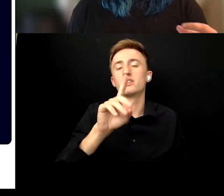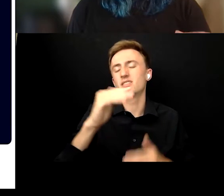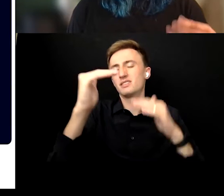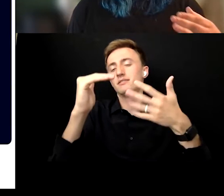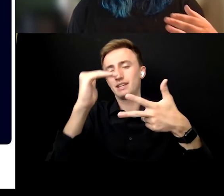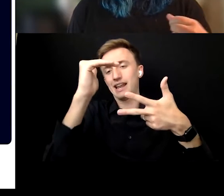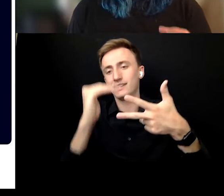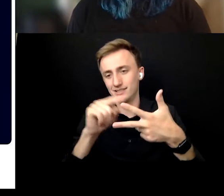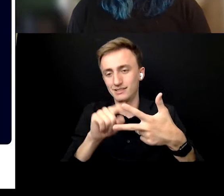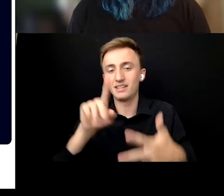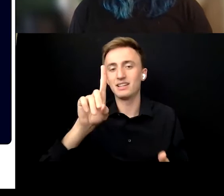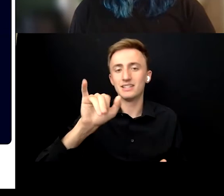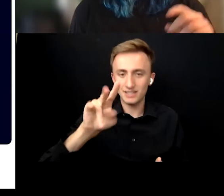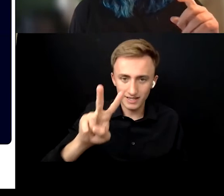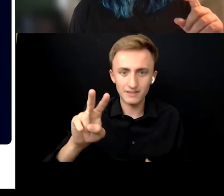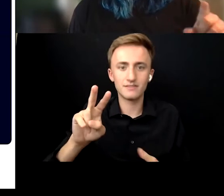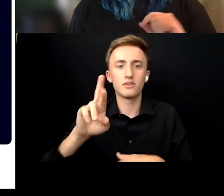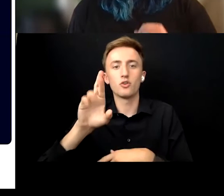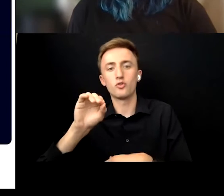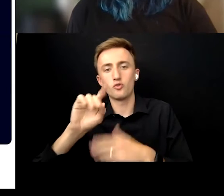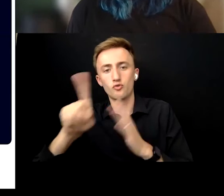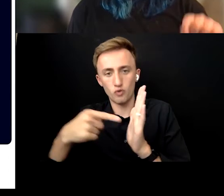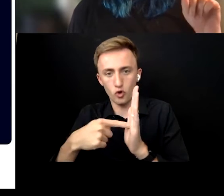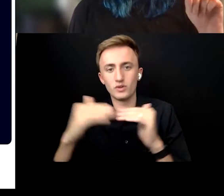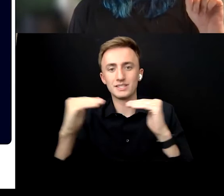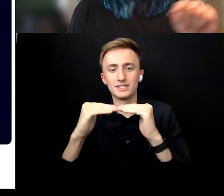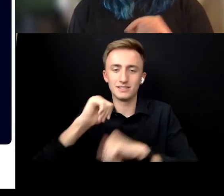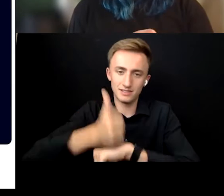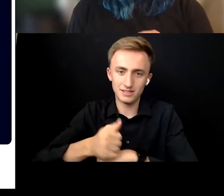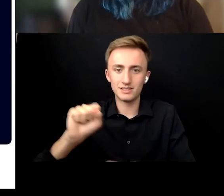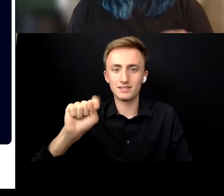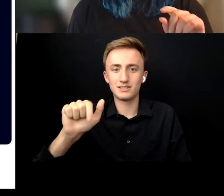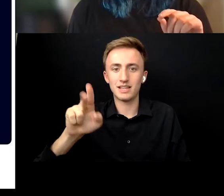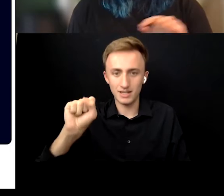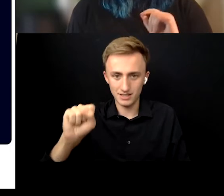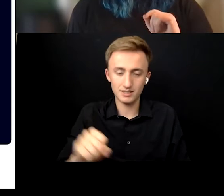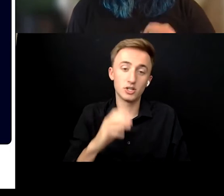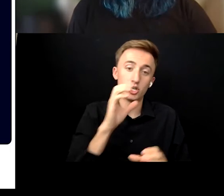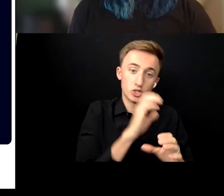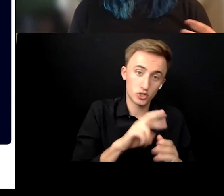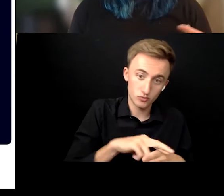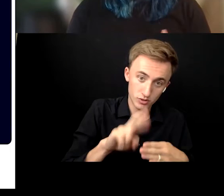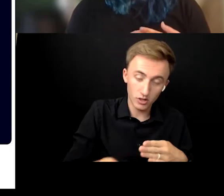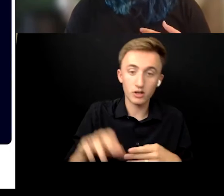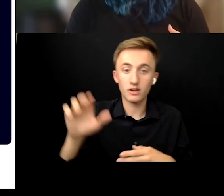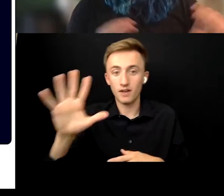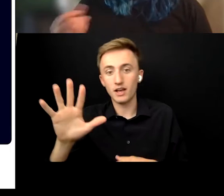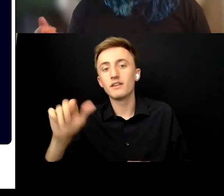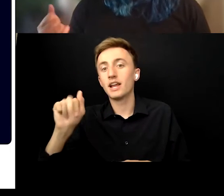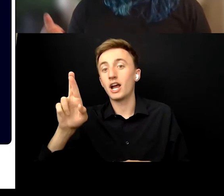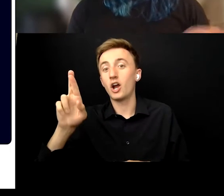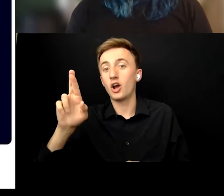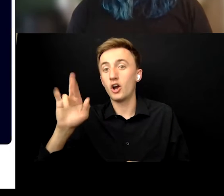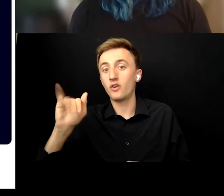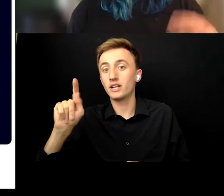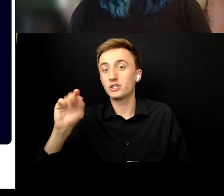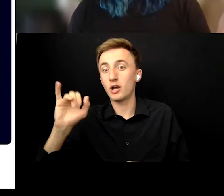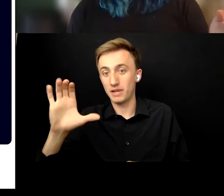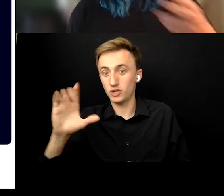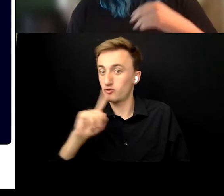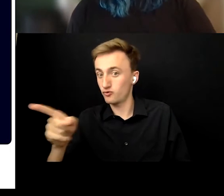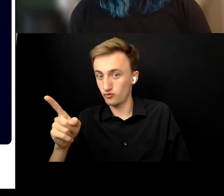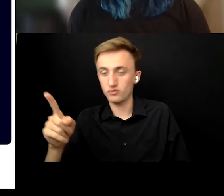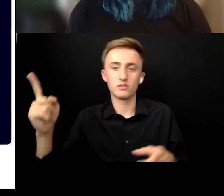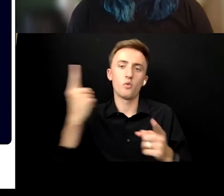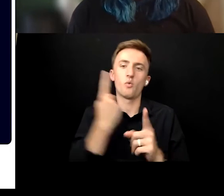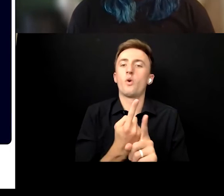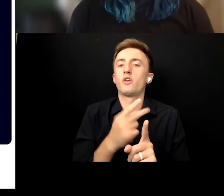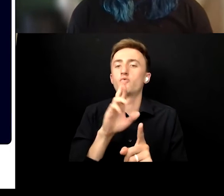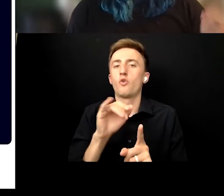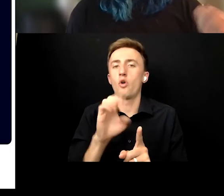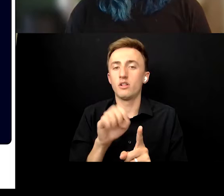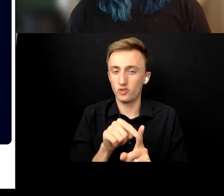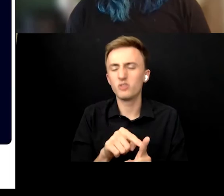div with role set a status. Combined aria-live and aria-atomic true together. Check in case